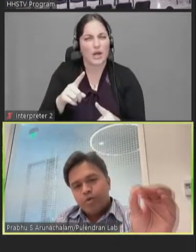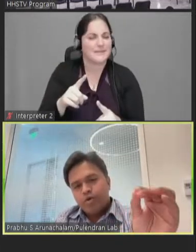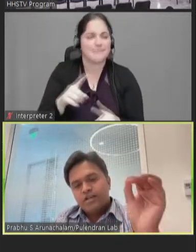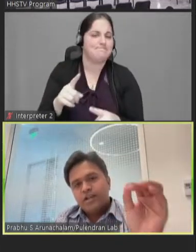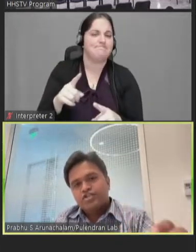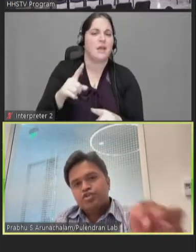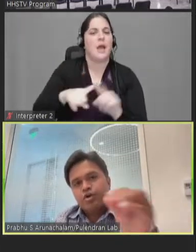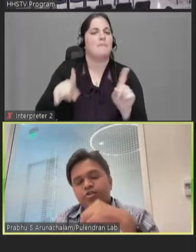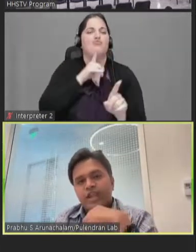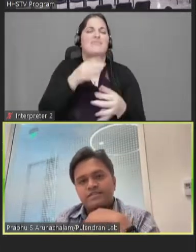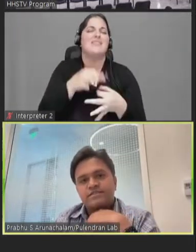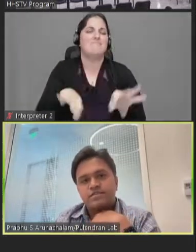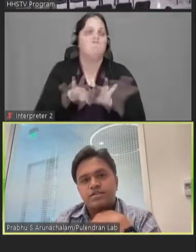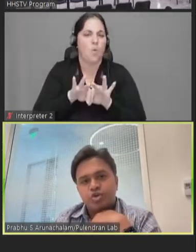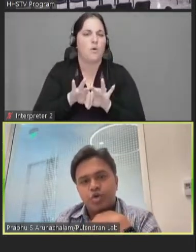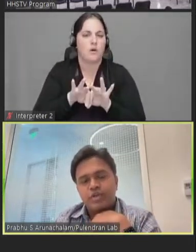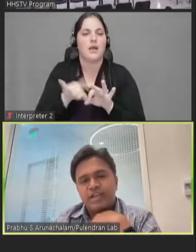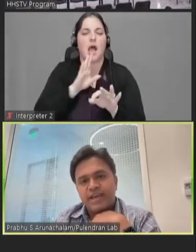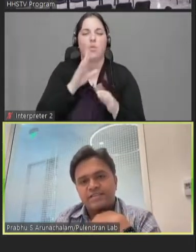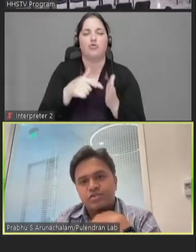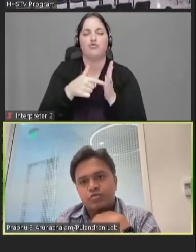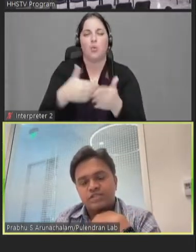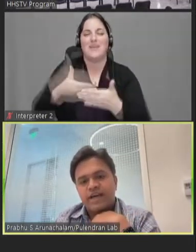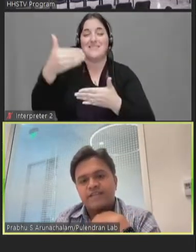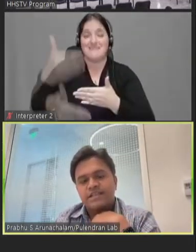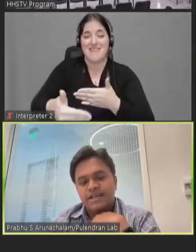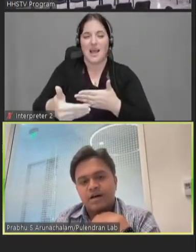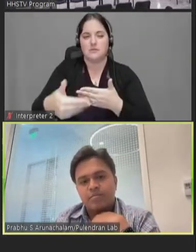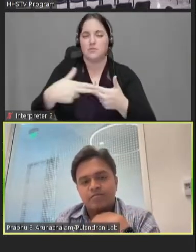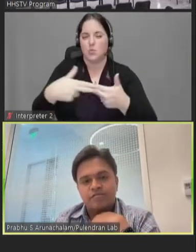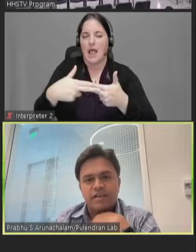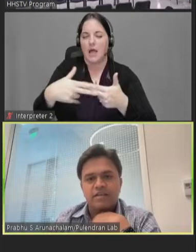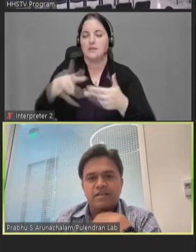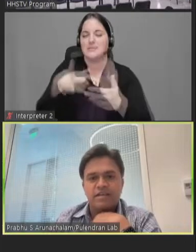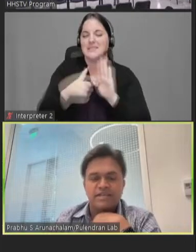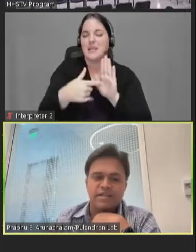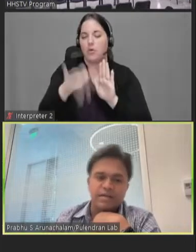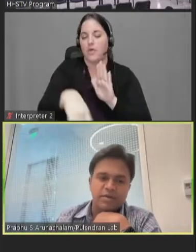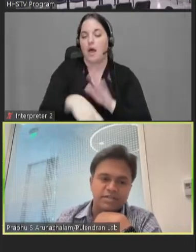important. And I'll show you in the next two slides, an example of that. Next slide, please.